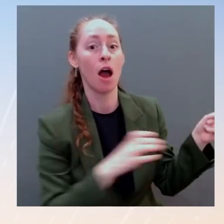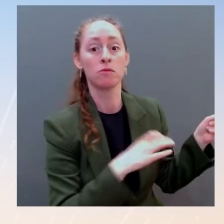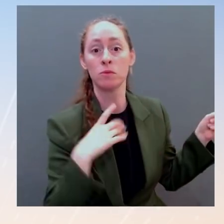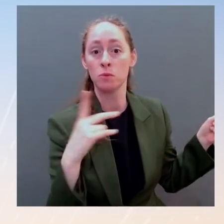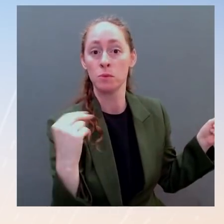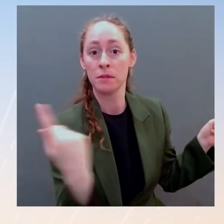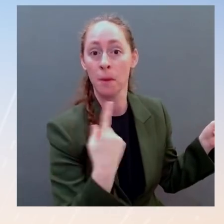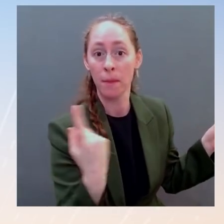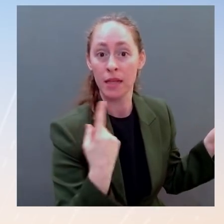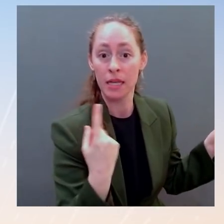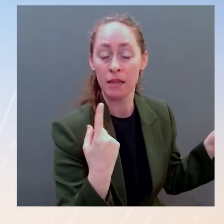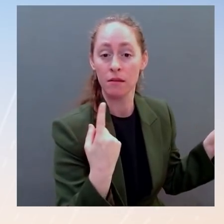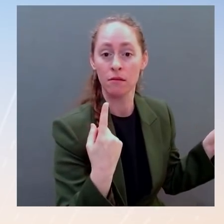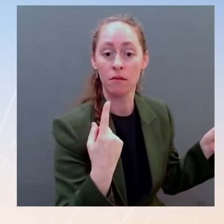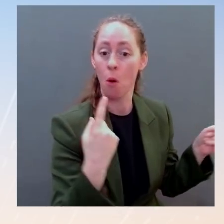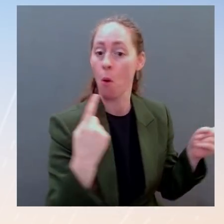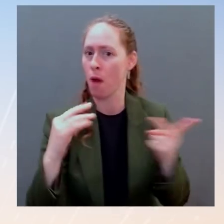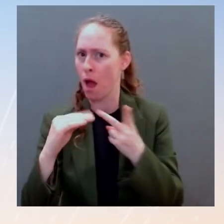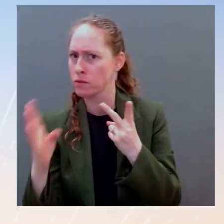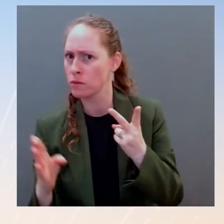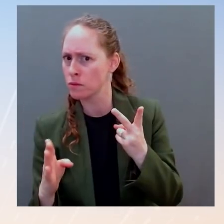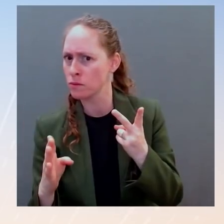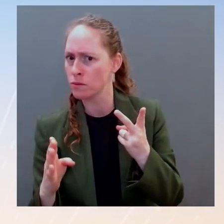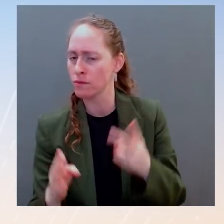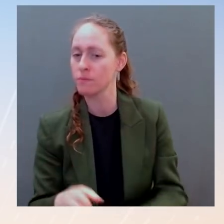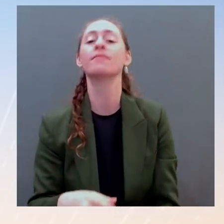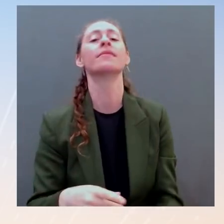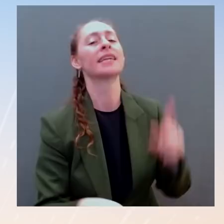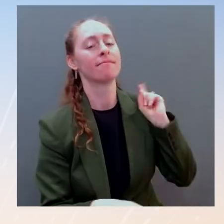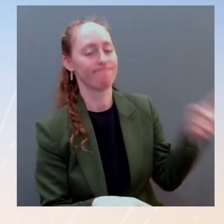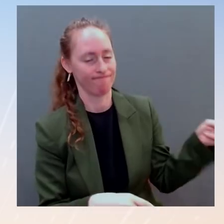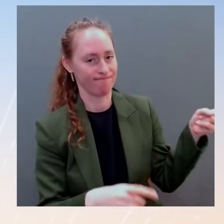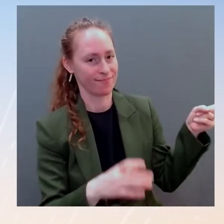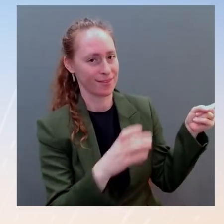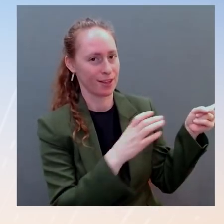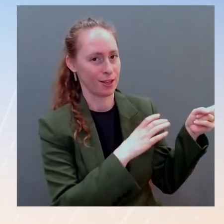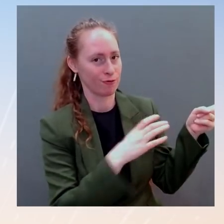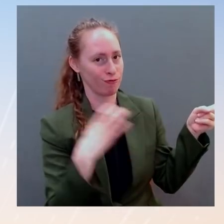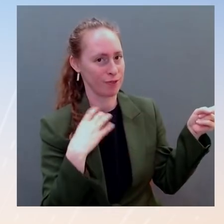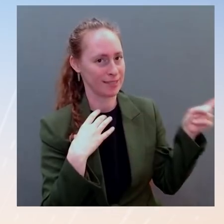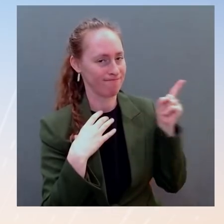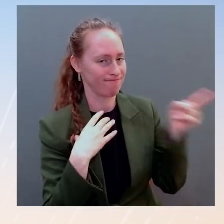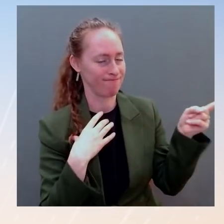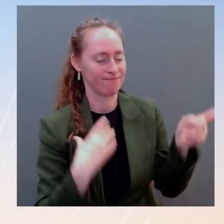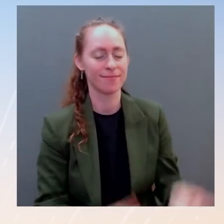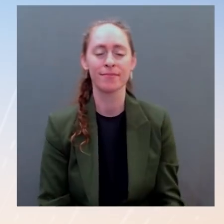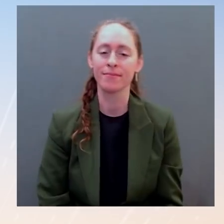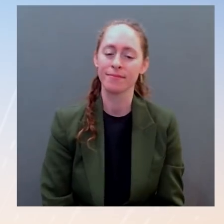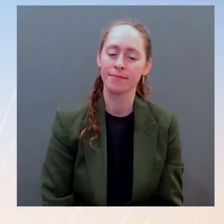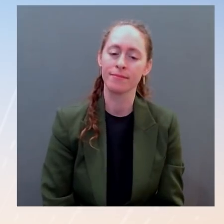The Press: Okay. On Hunter Biden: The New York Post is reporting -- looking at White House visitor logs, there were 19 visits to the White House